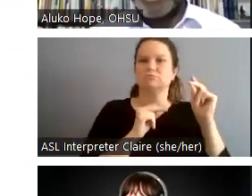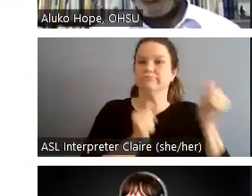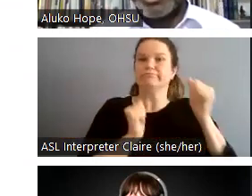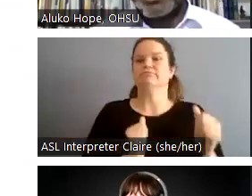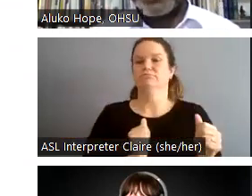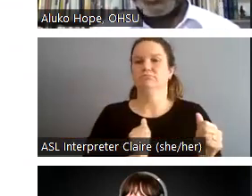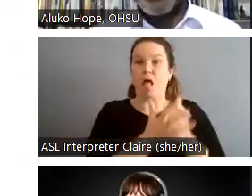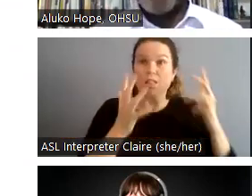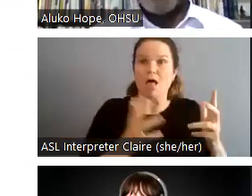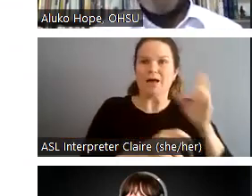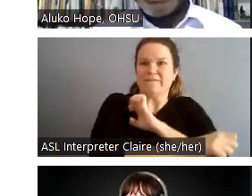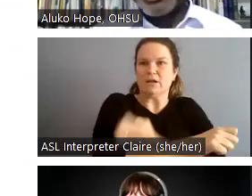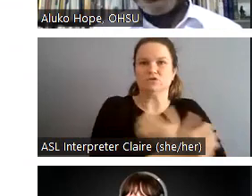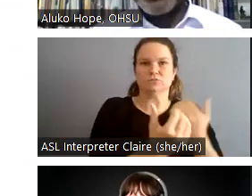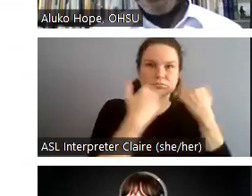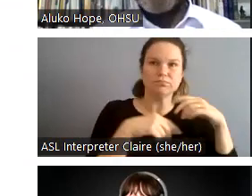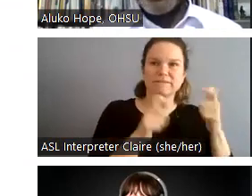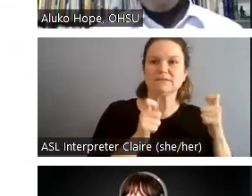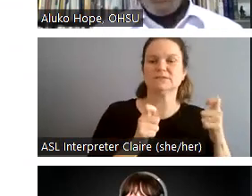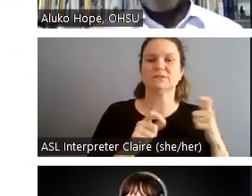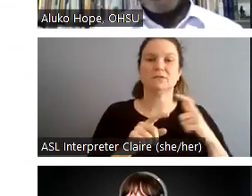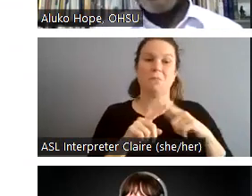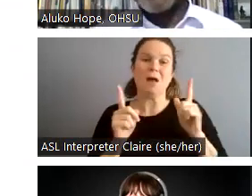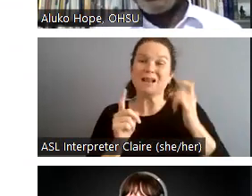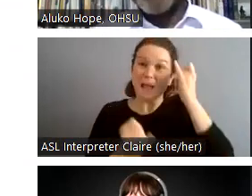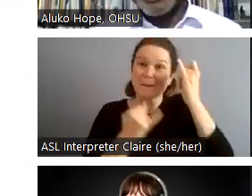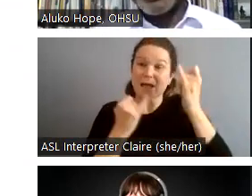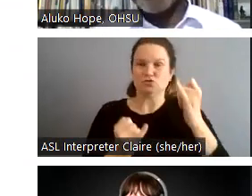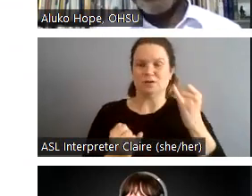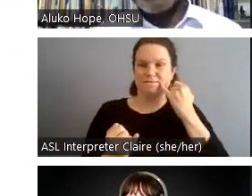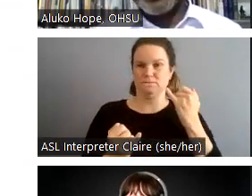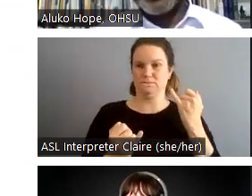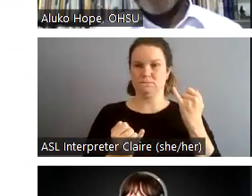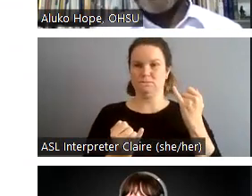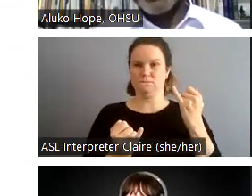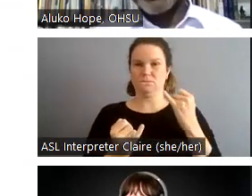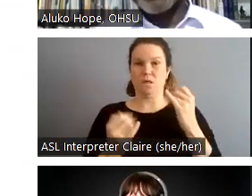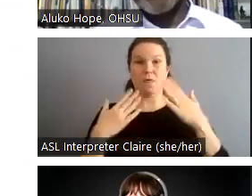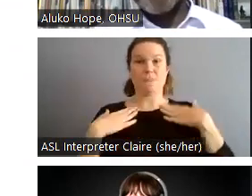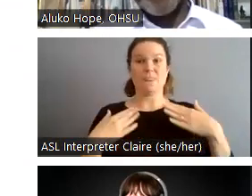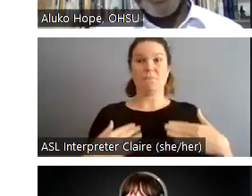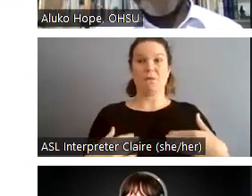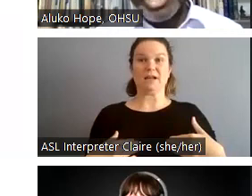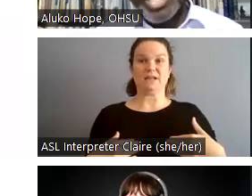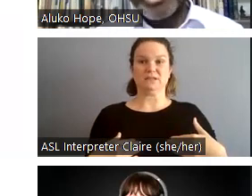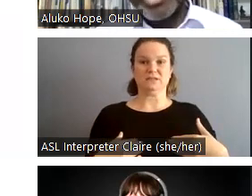of energy use. But imagine if that threshold at which the body converts,